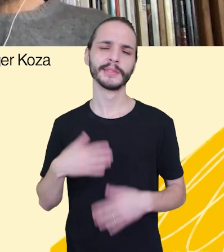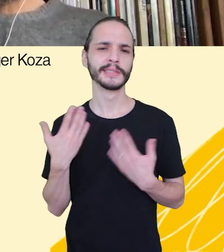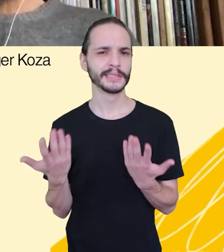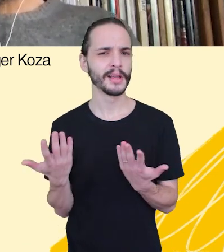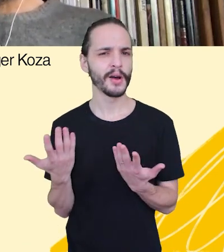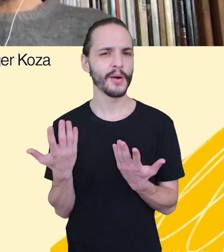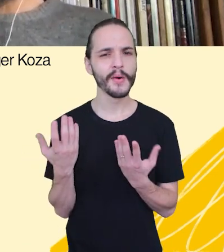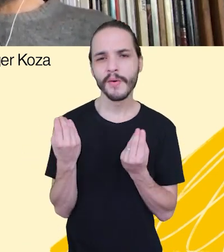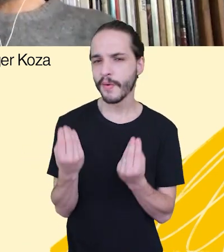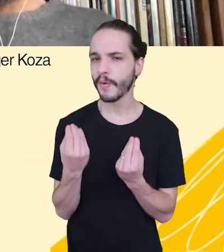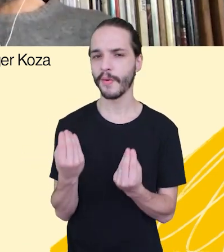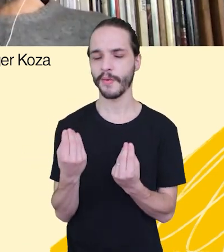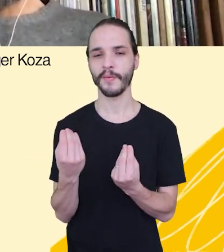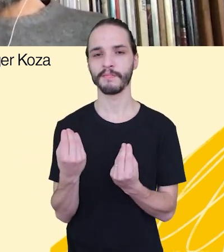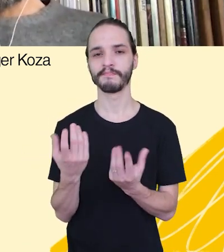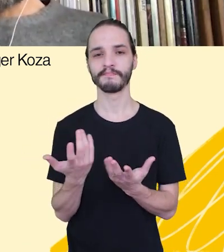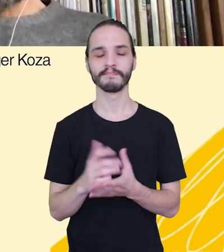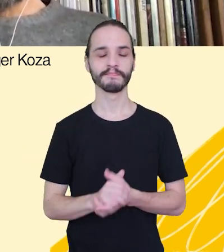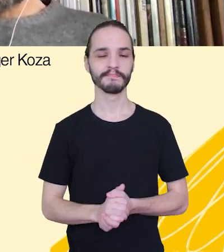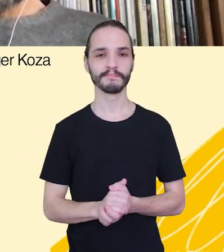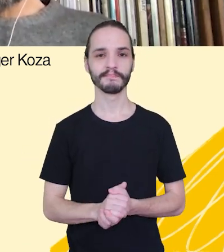I...